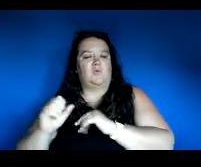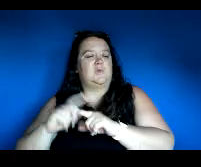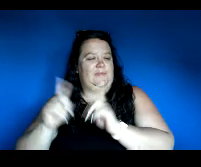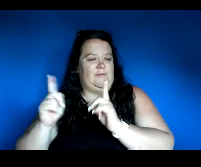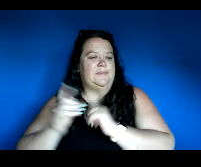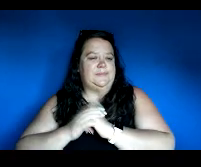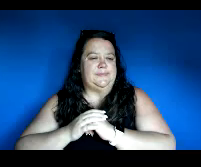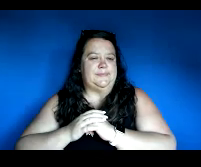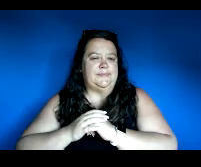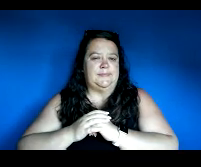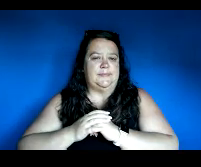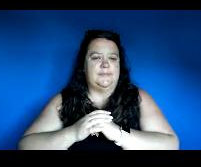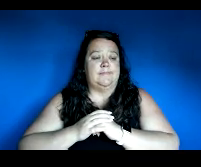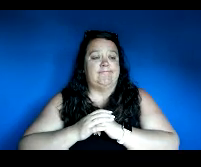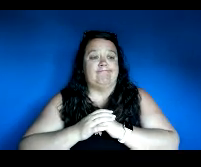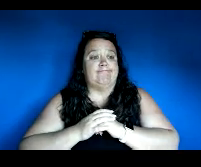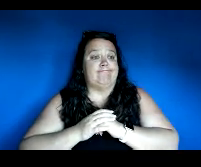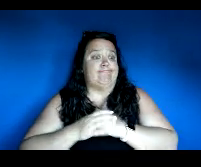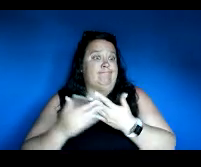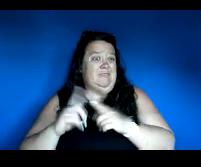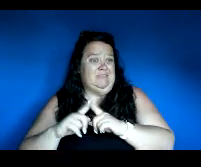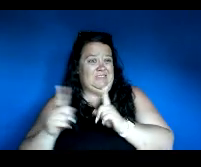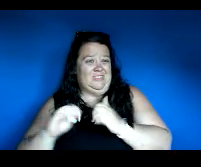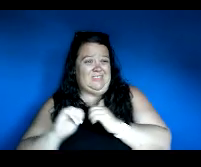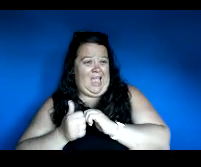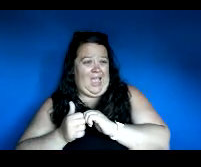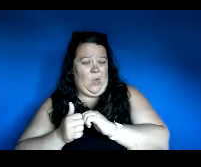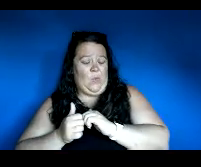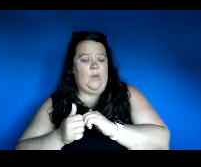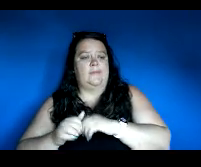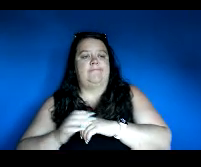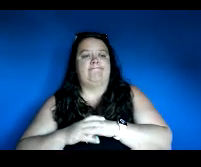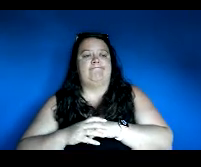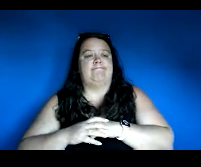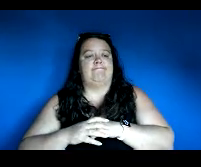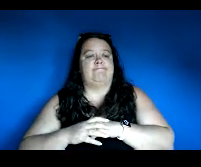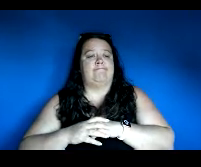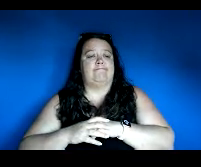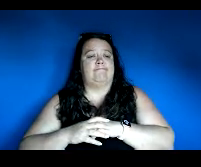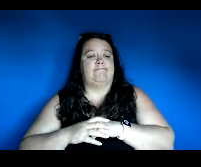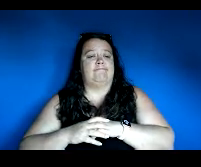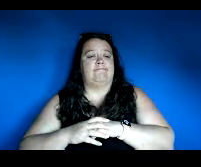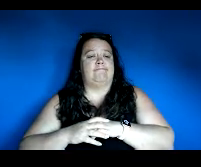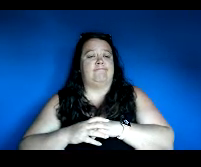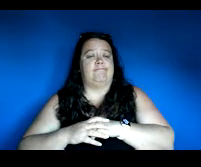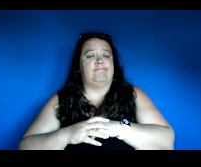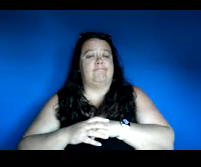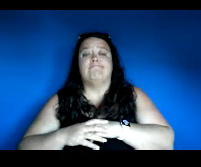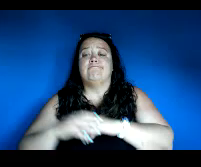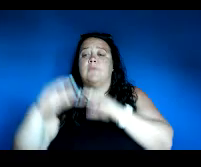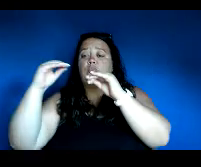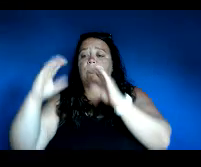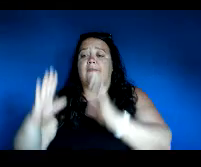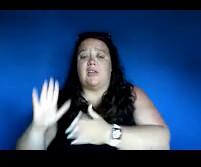Some of the primary differences, professor's gonna provide the material, they're gonna provide the information that the student needs